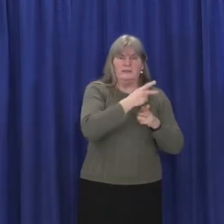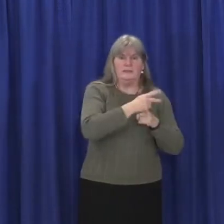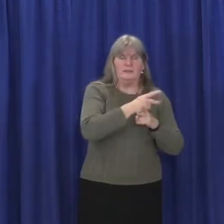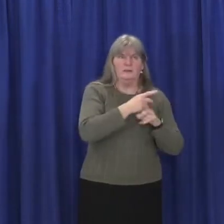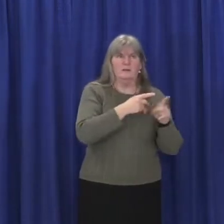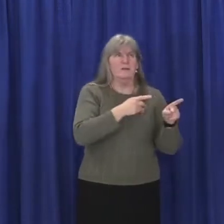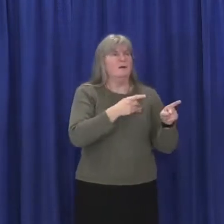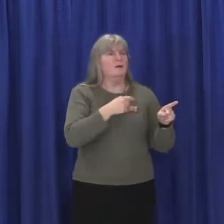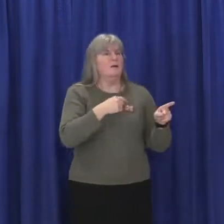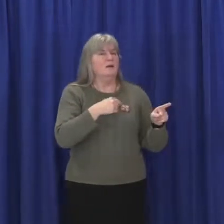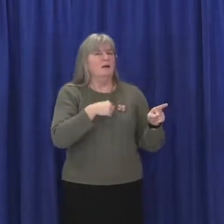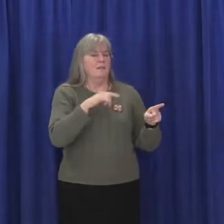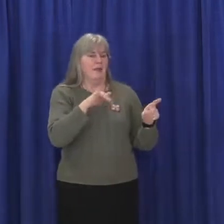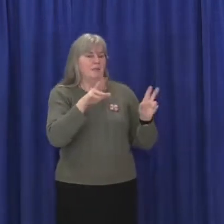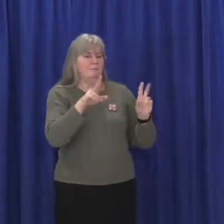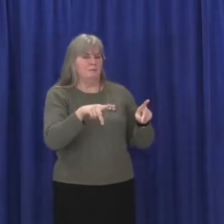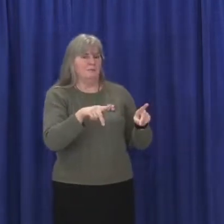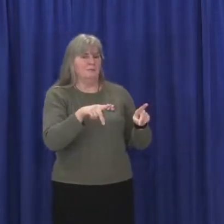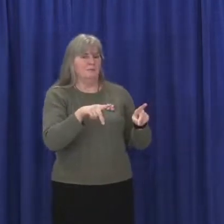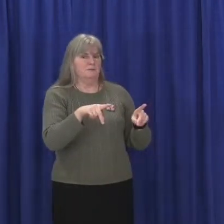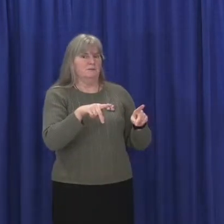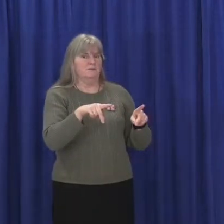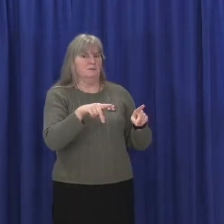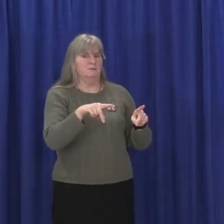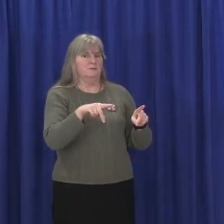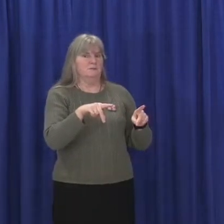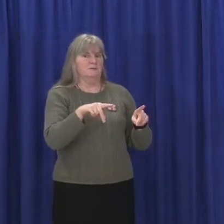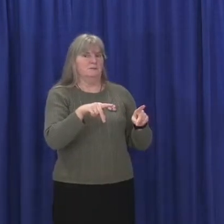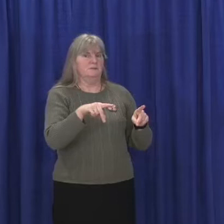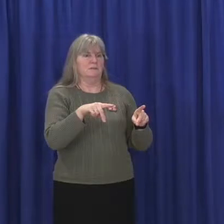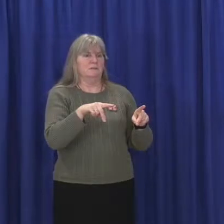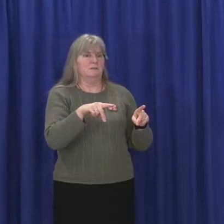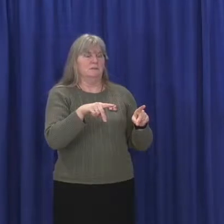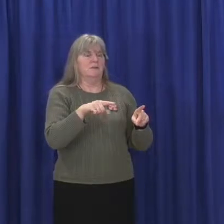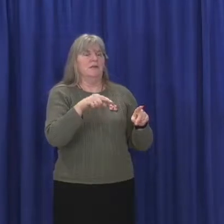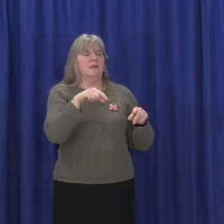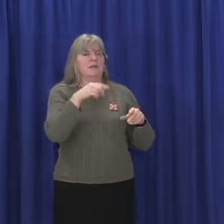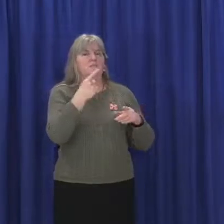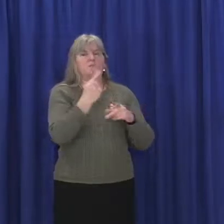the person was in-- in regular care.